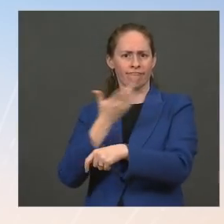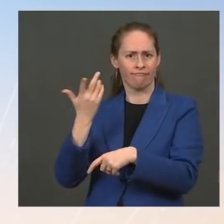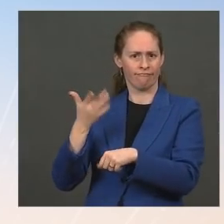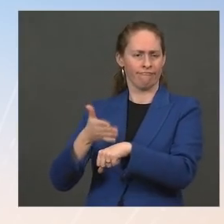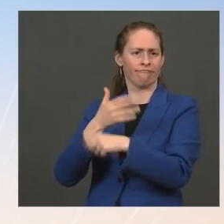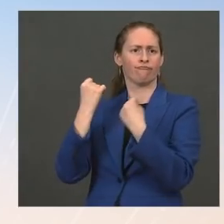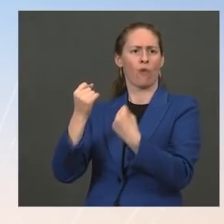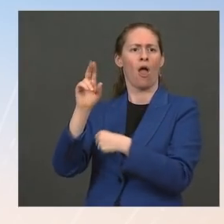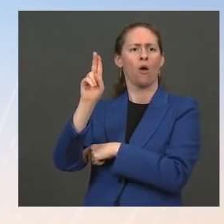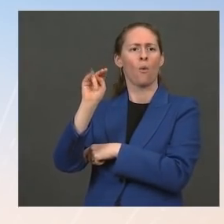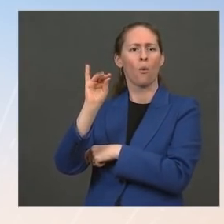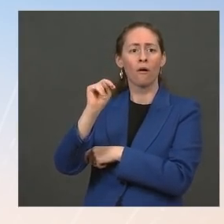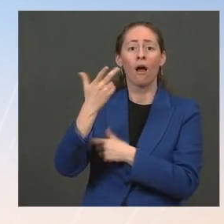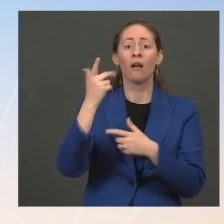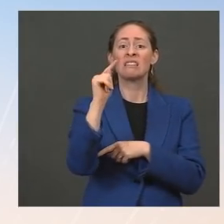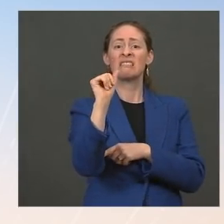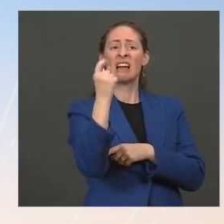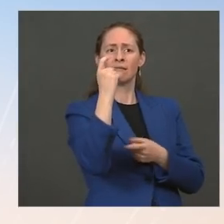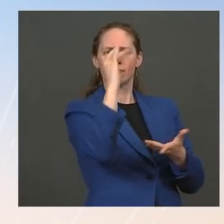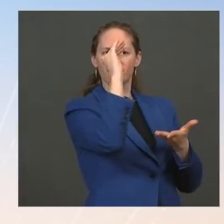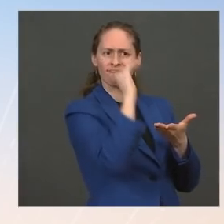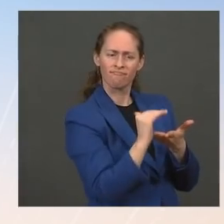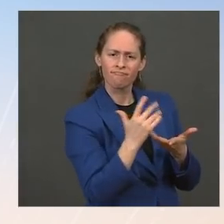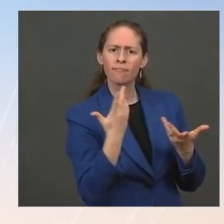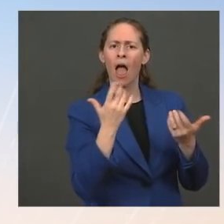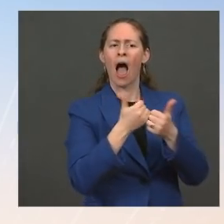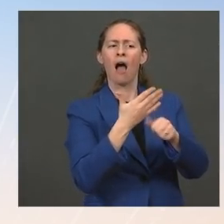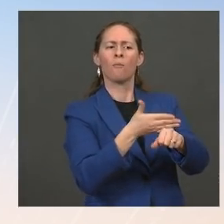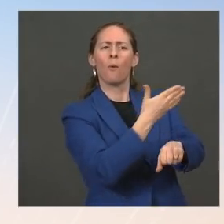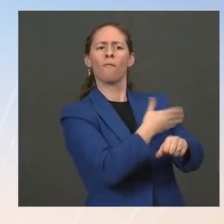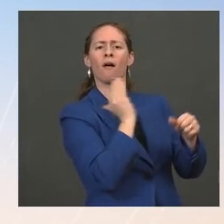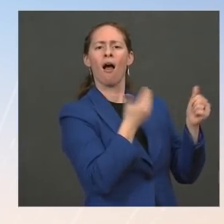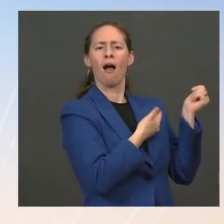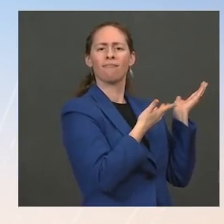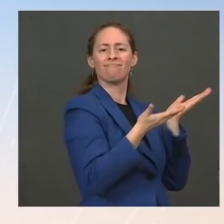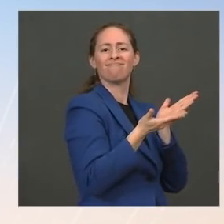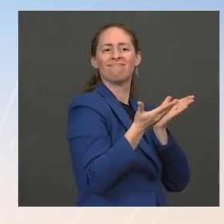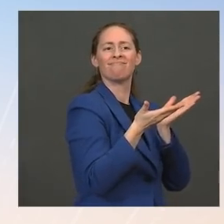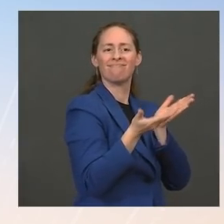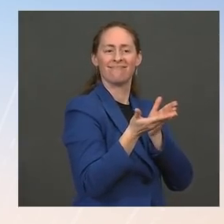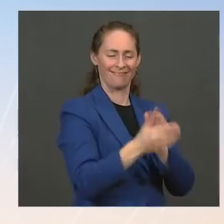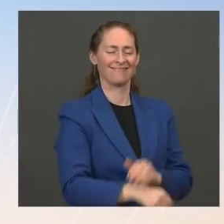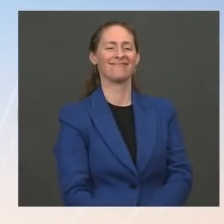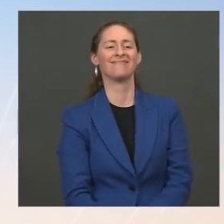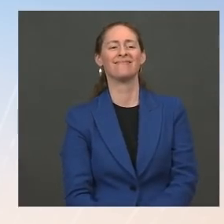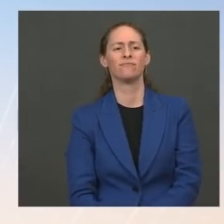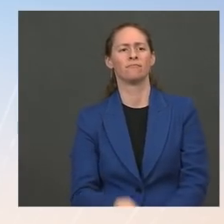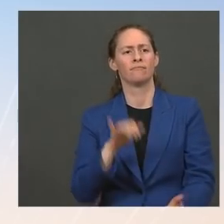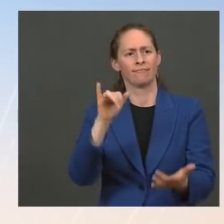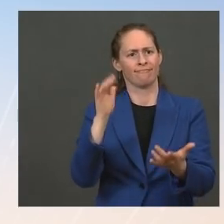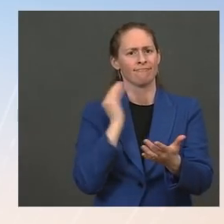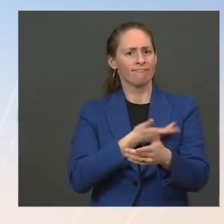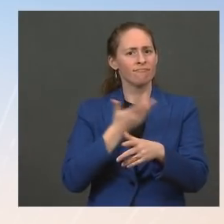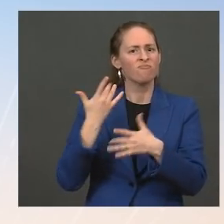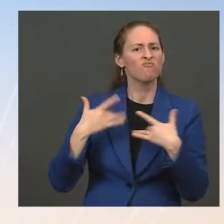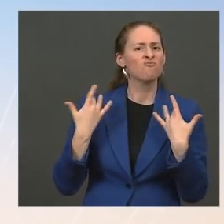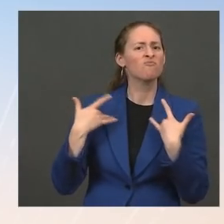And this is also, of course, a part of our ongoing effort to go out there and tell the American people how this bill -- this law, I should say, will benefit them.